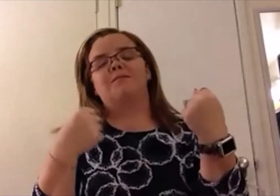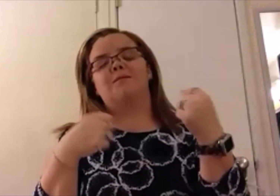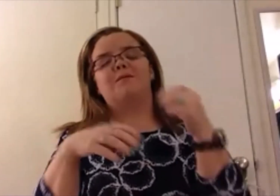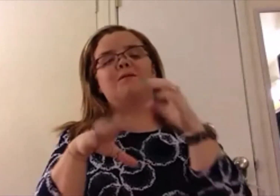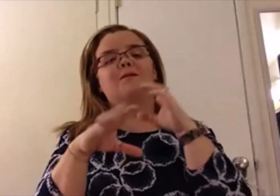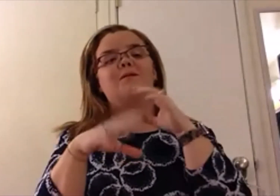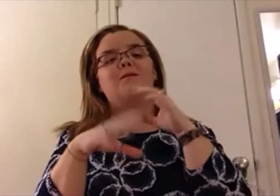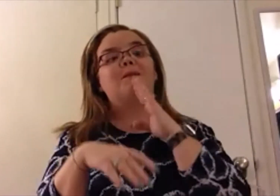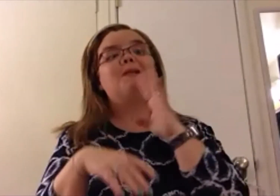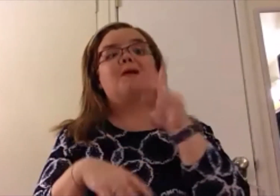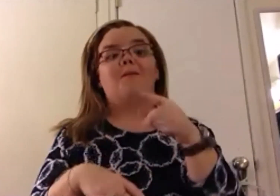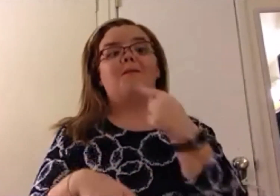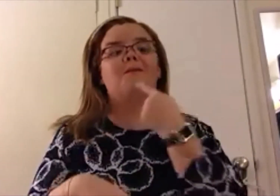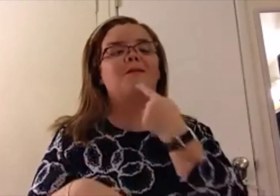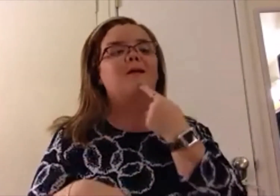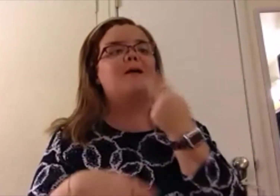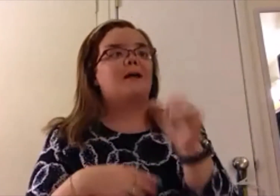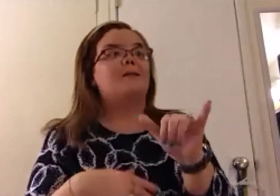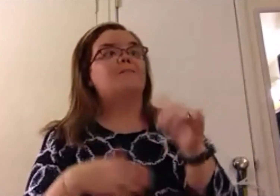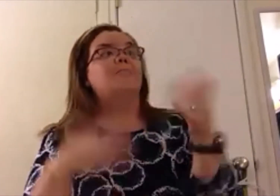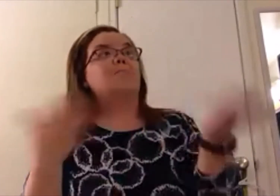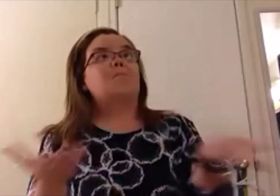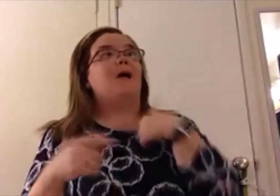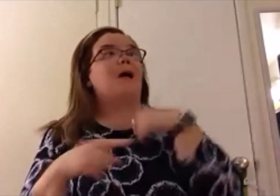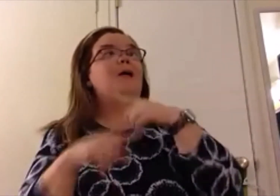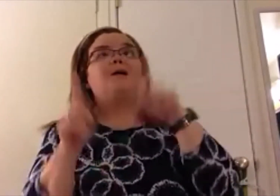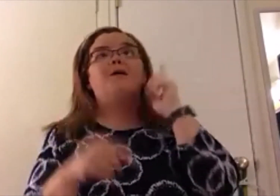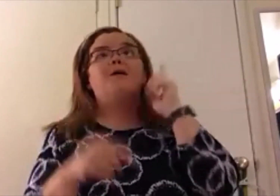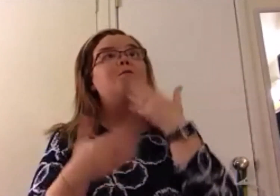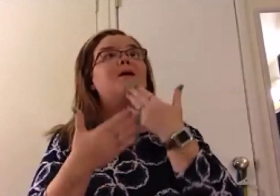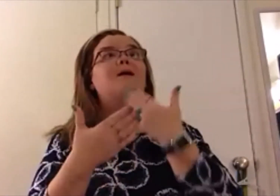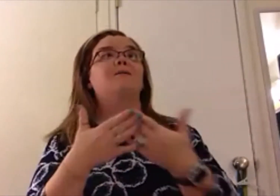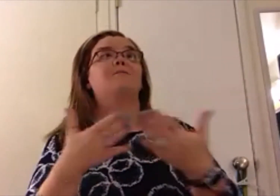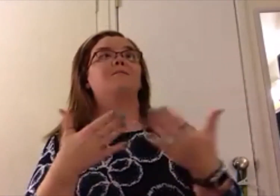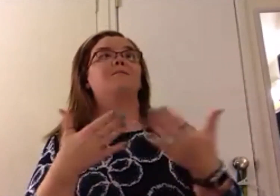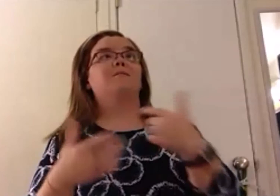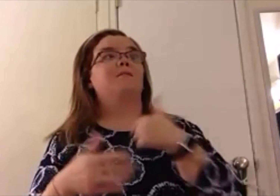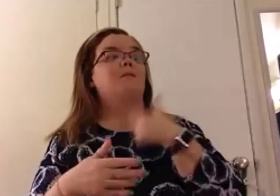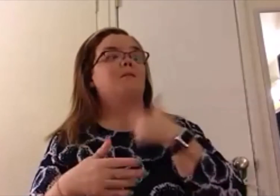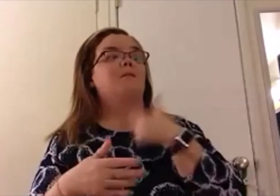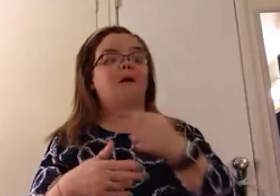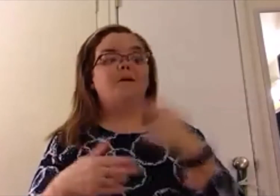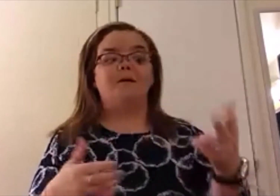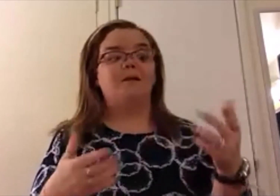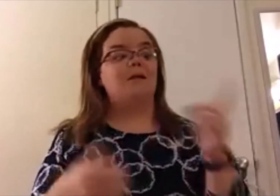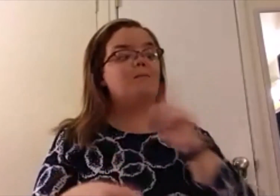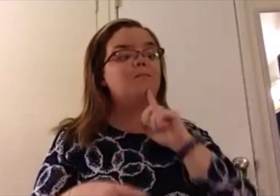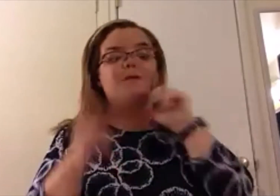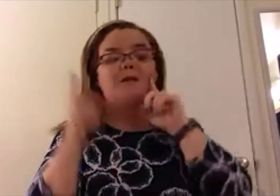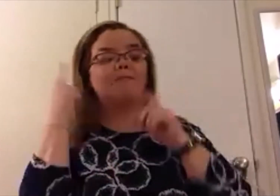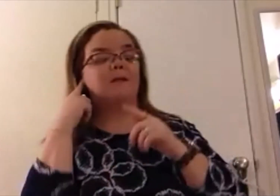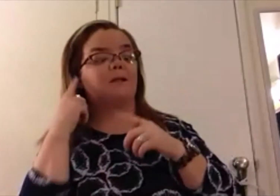to speak up and say hey i can't hear well i'm hard of hearing i'm deaf here and i'm